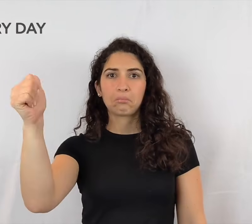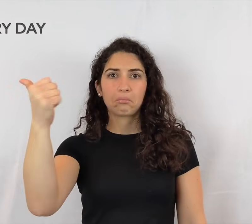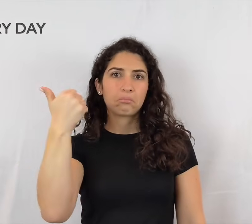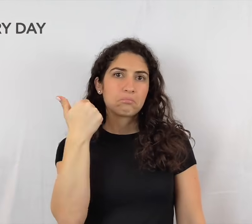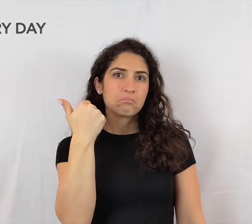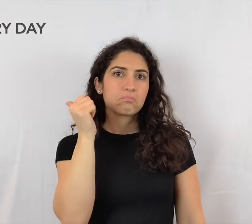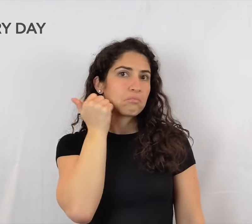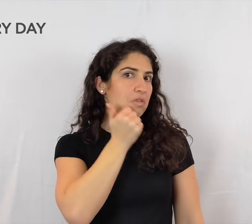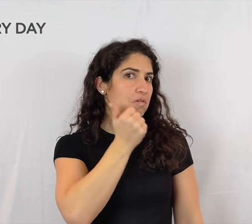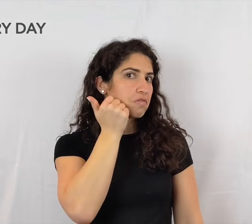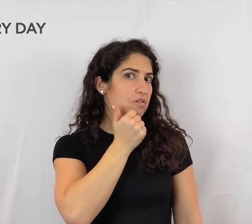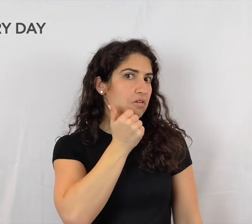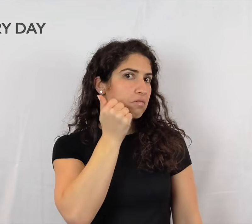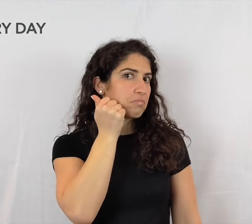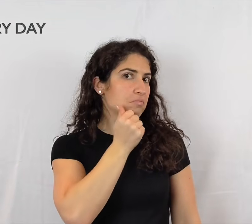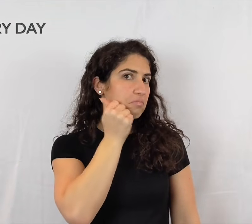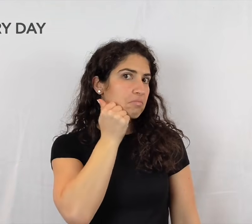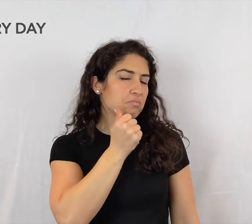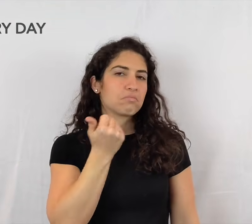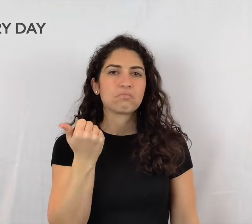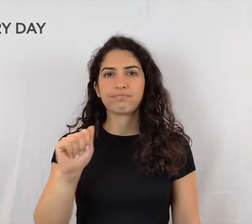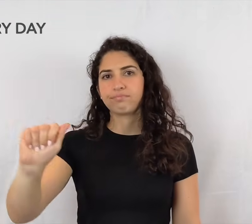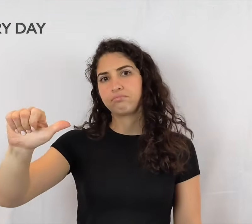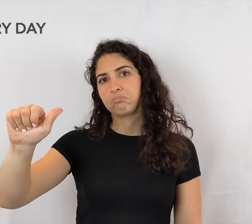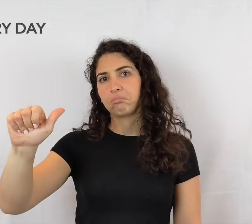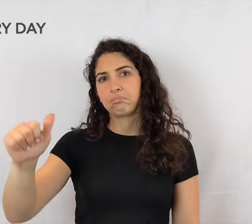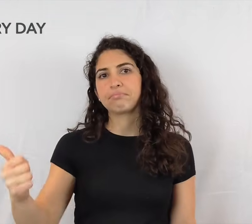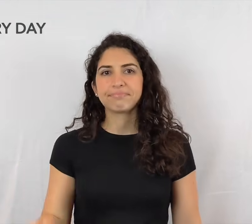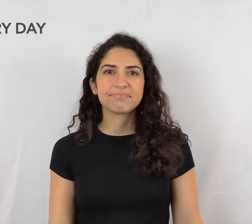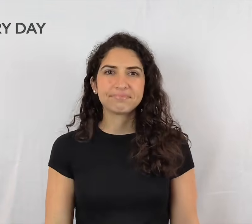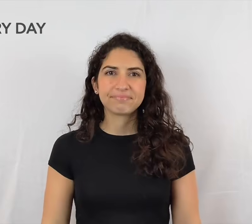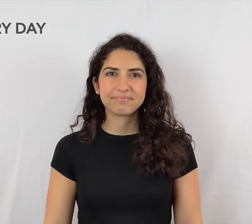The thumb position is is less specific.